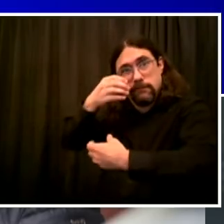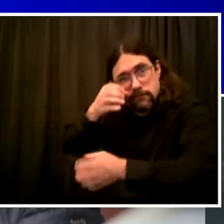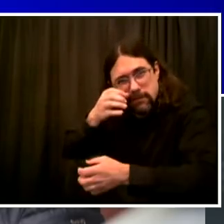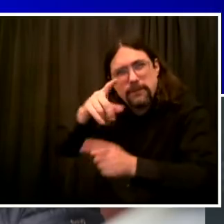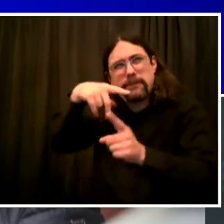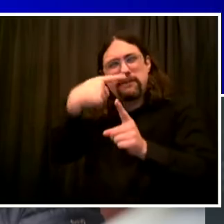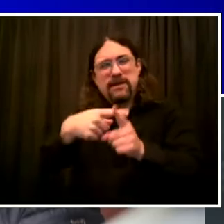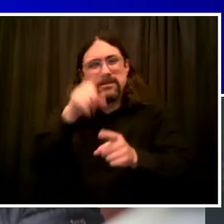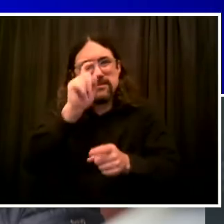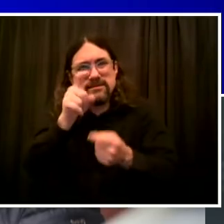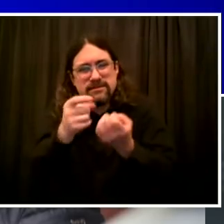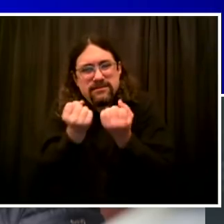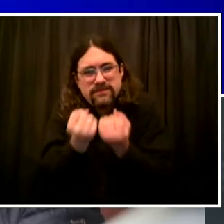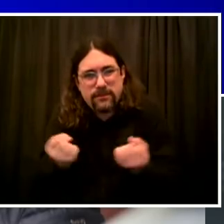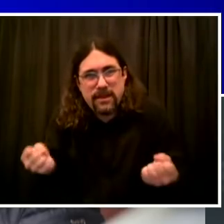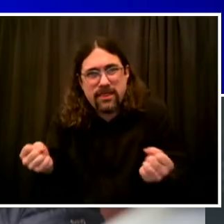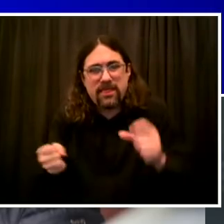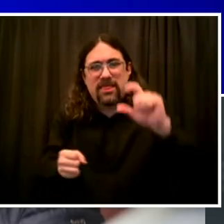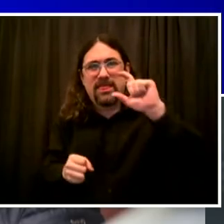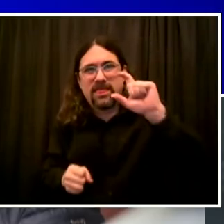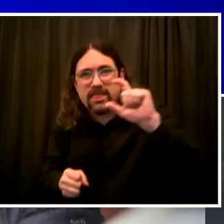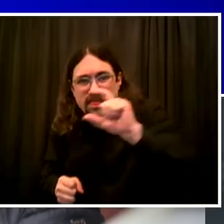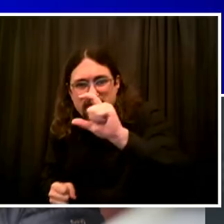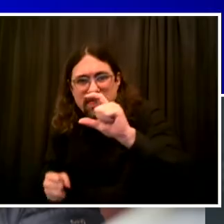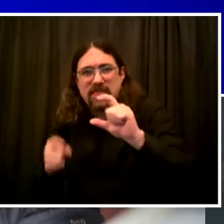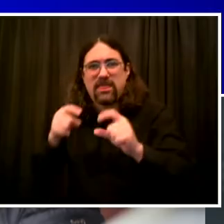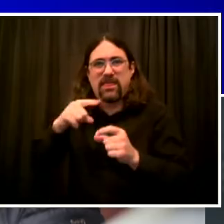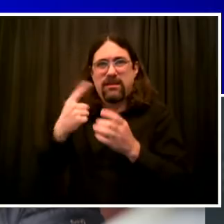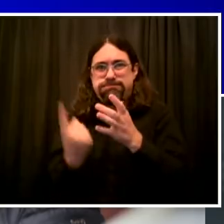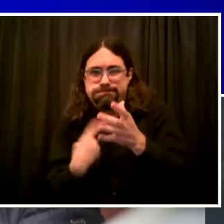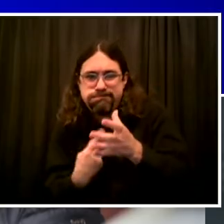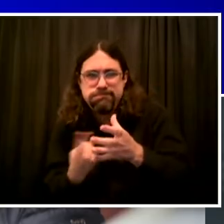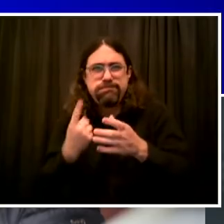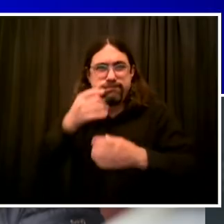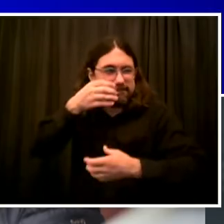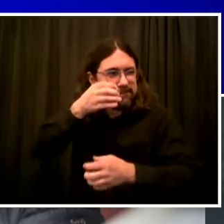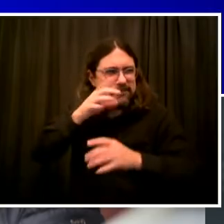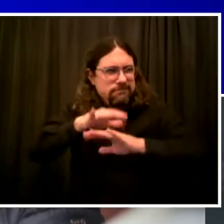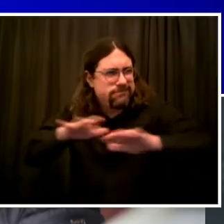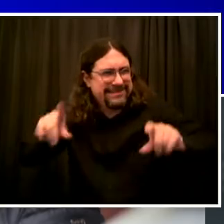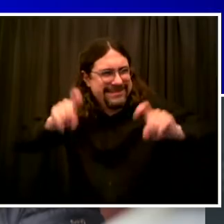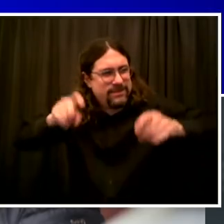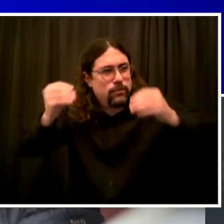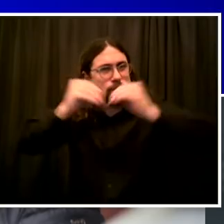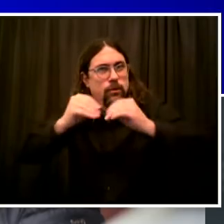COMINGTO GTHEER REALLY, REALLY WELL FOR MORE AND MORE WIDESPREAD TESTING. NOW GIVEN THAT WE